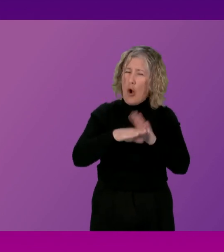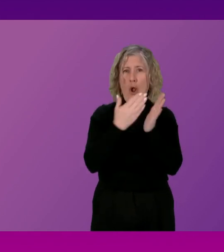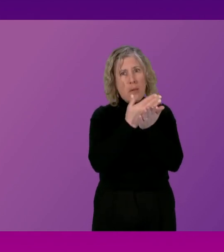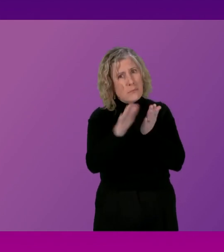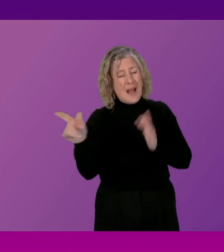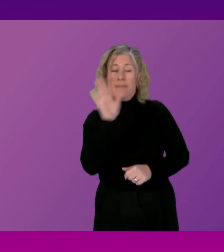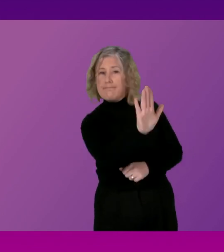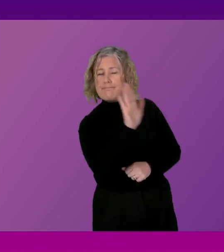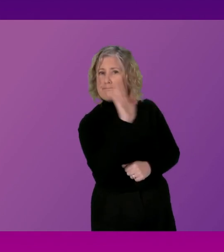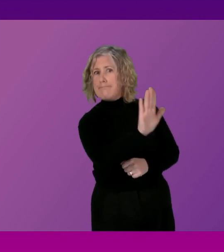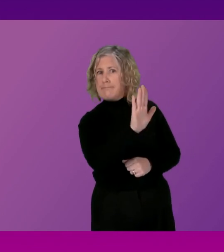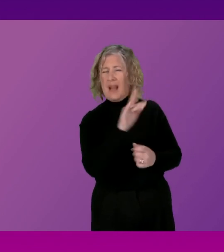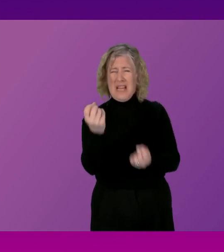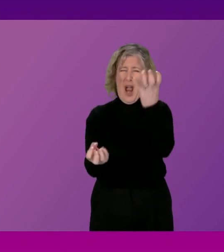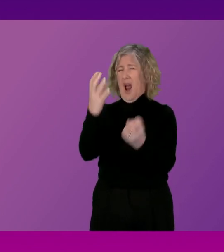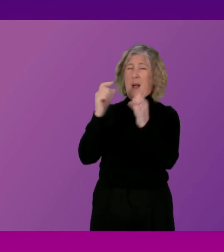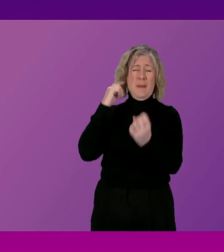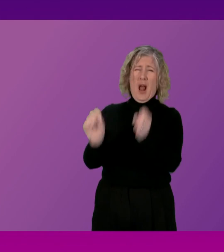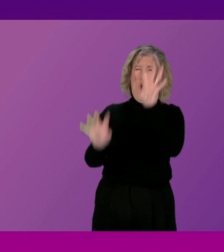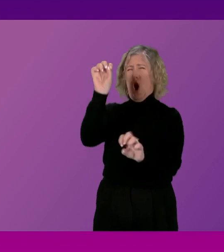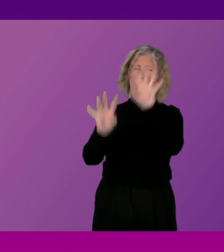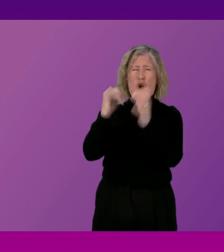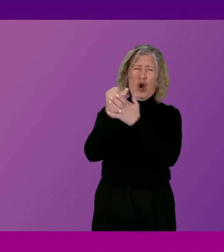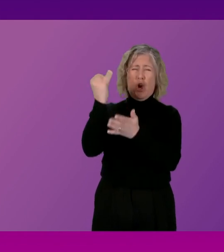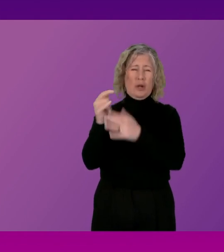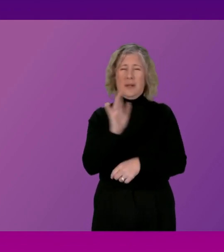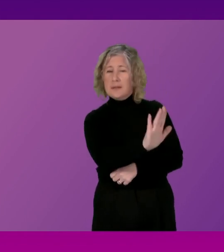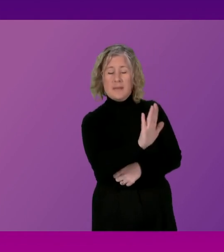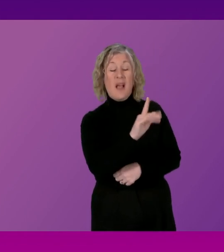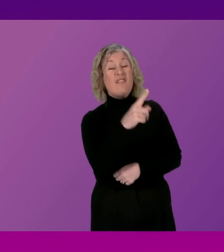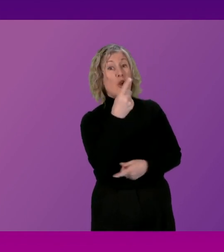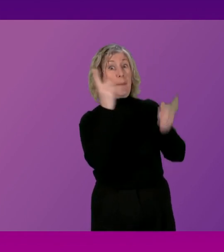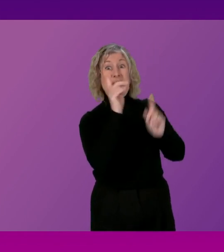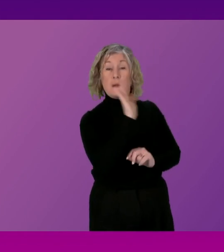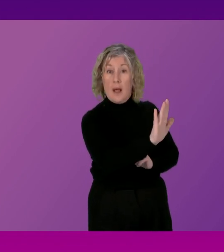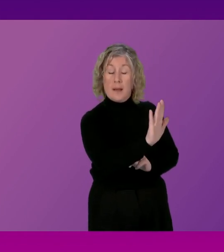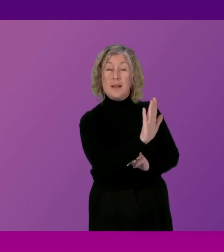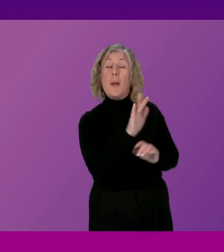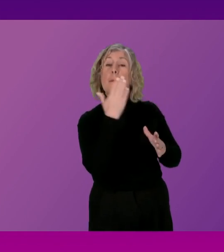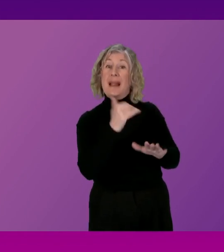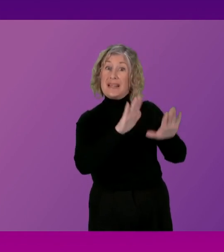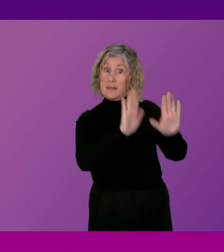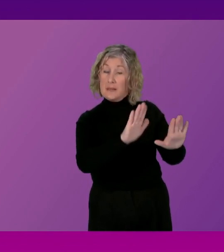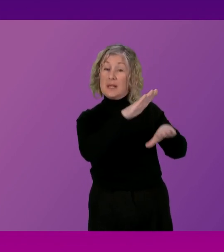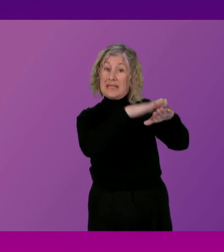First Minister— The Conservatives do not want to hear that, Presiding Officer, because, of course, that refutes their allegations— First Minister, take your seat for a moment.